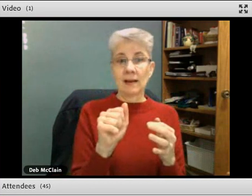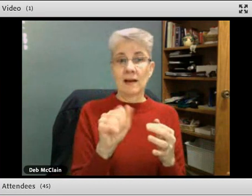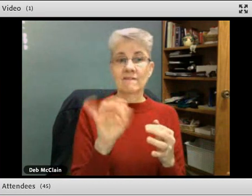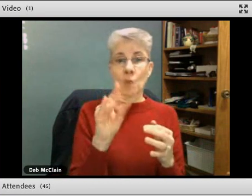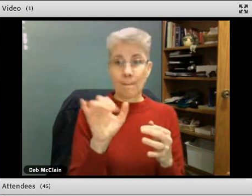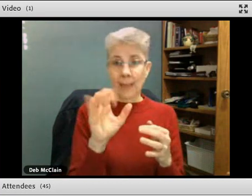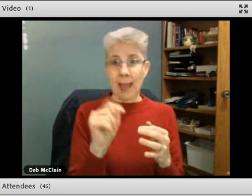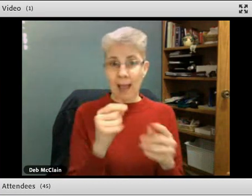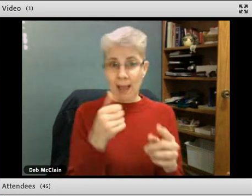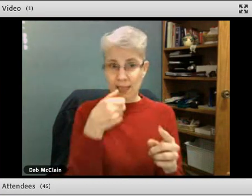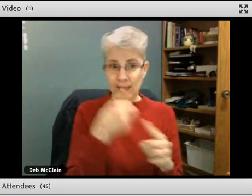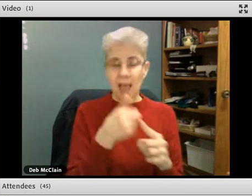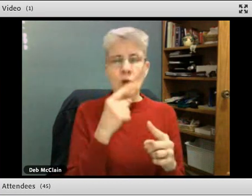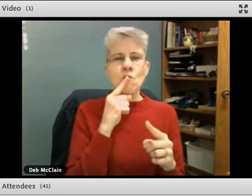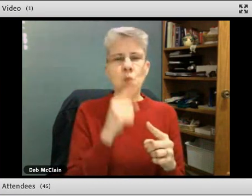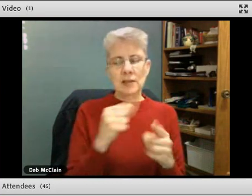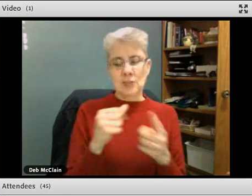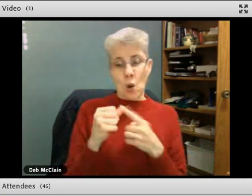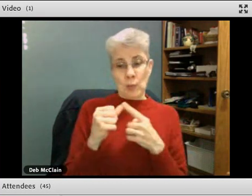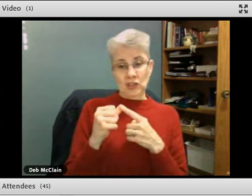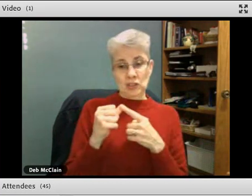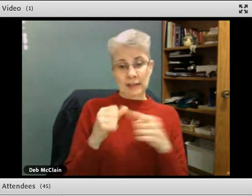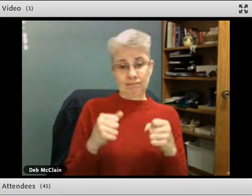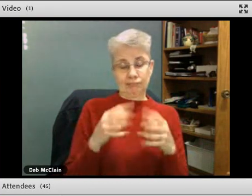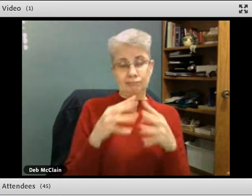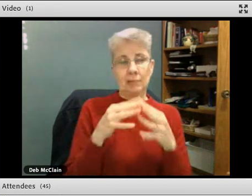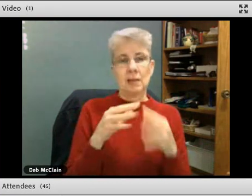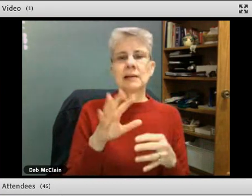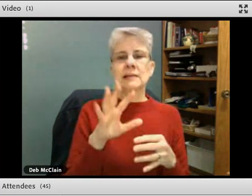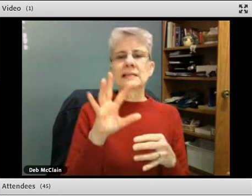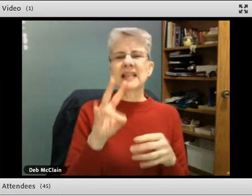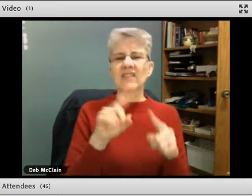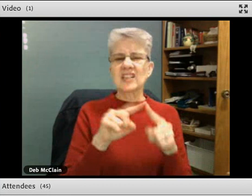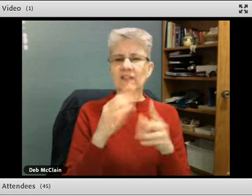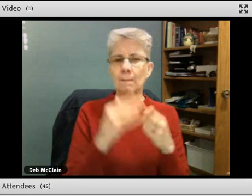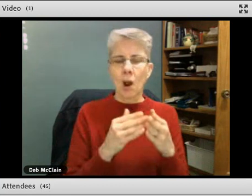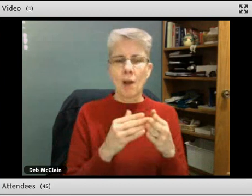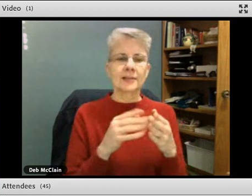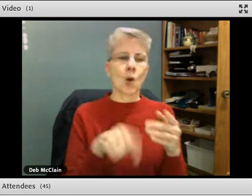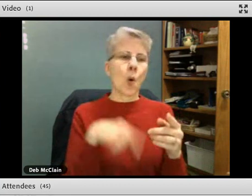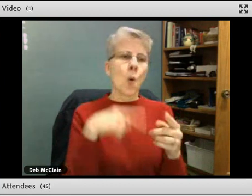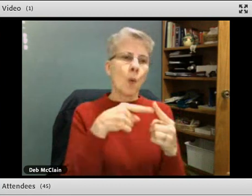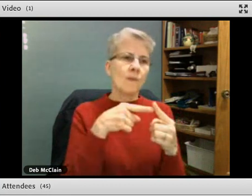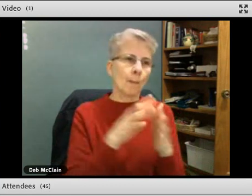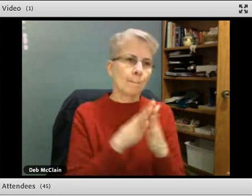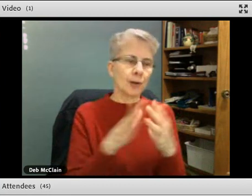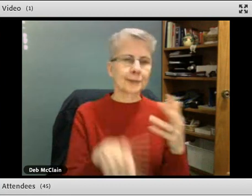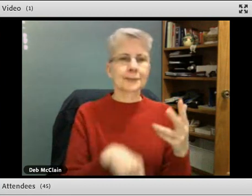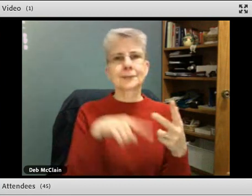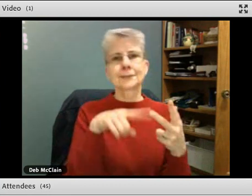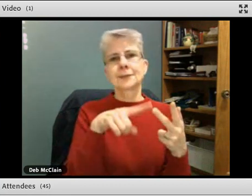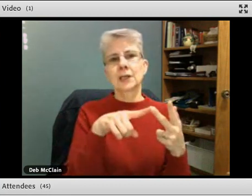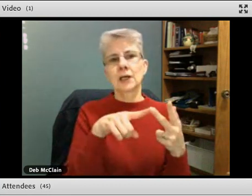was originally seven different parts. There was one for books. There was one for music scores,